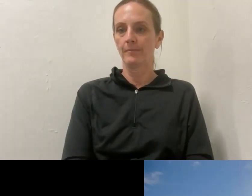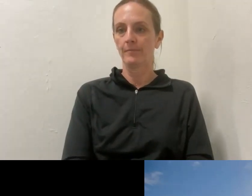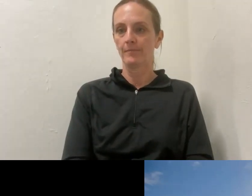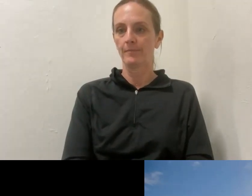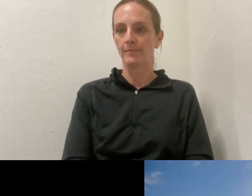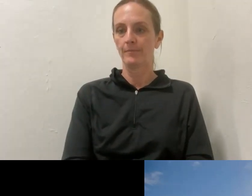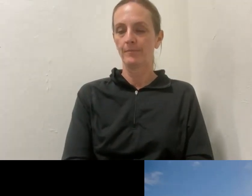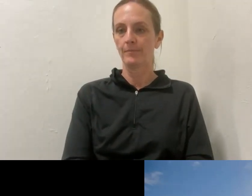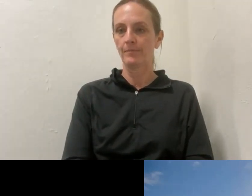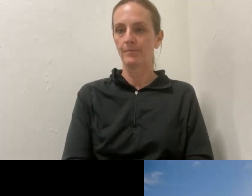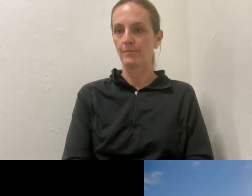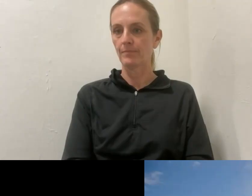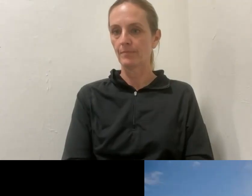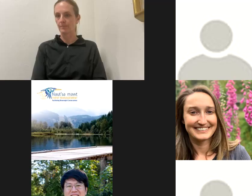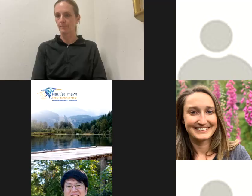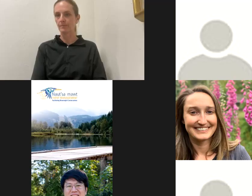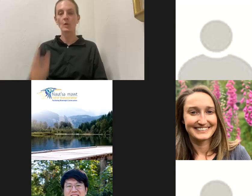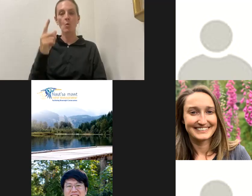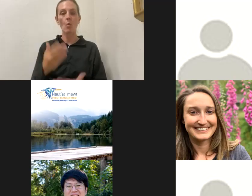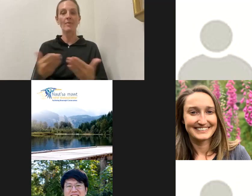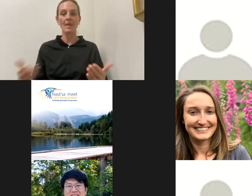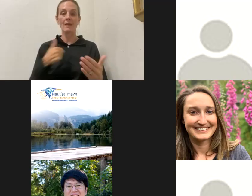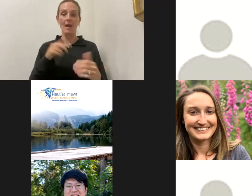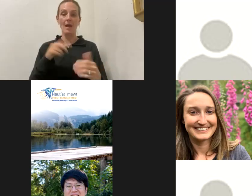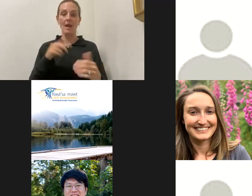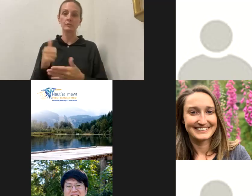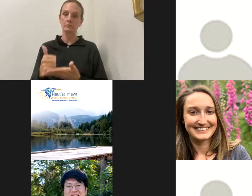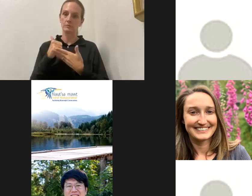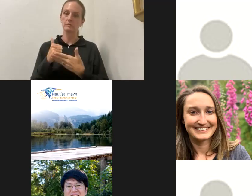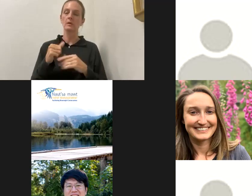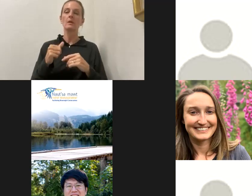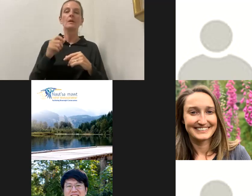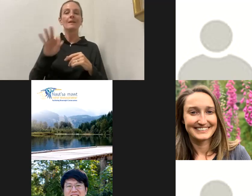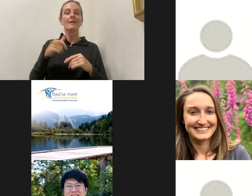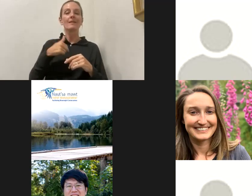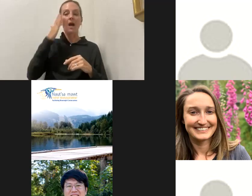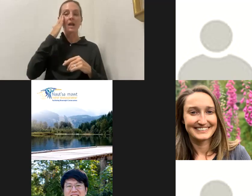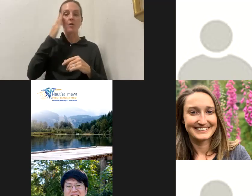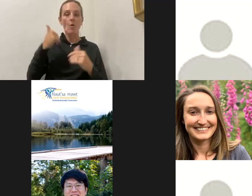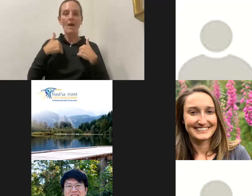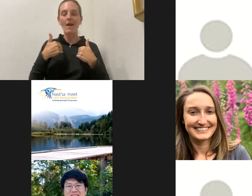One of the things that I do that I find helpful is if I know I still have a couple extra days